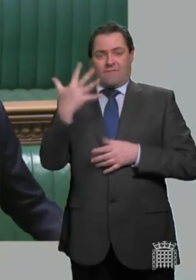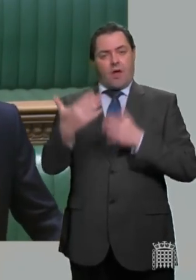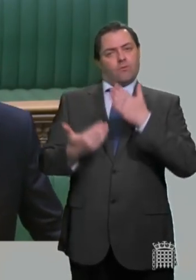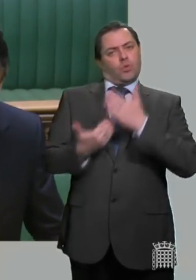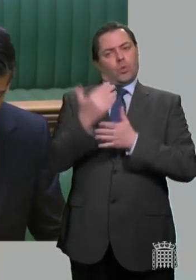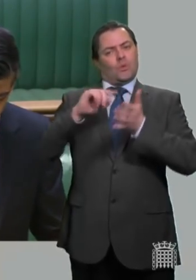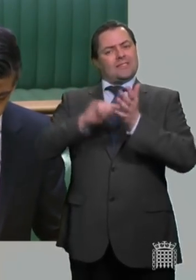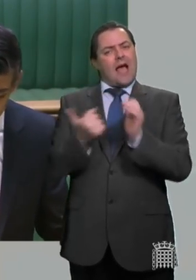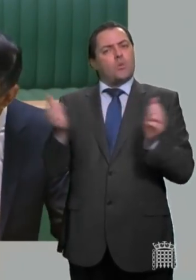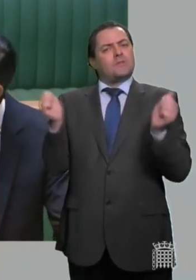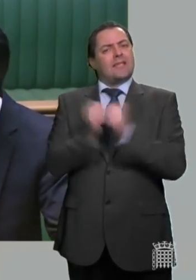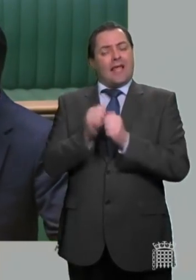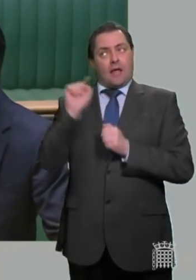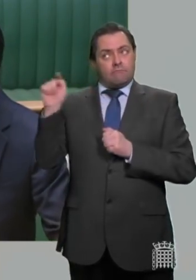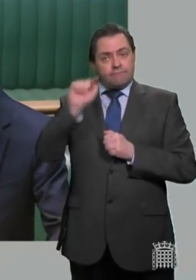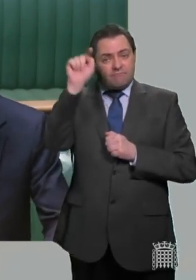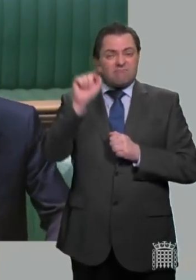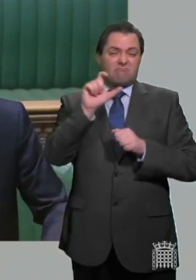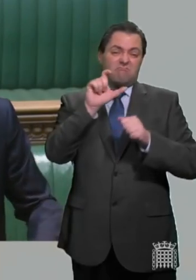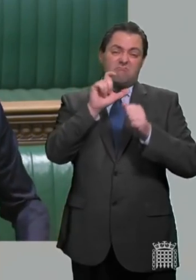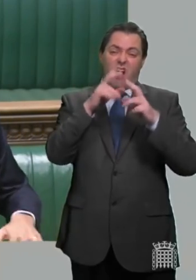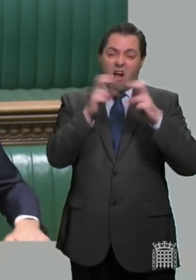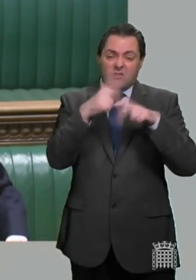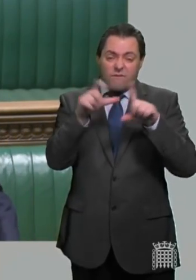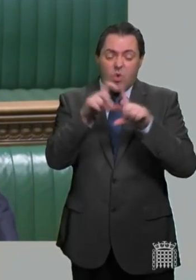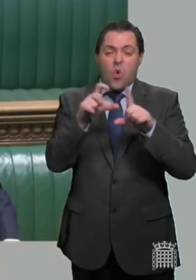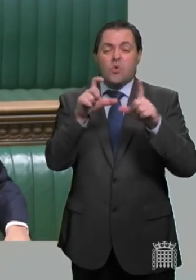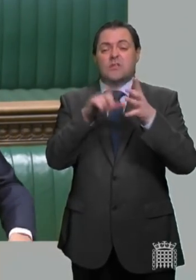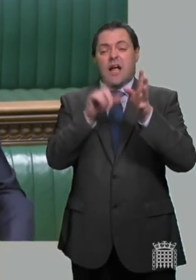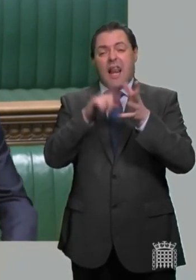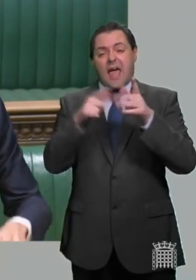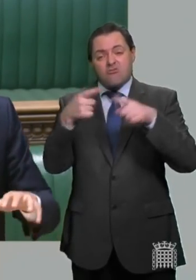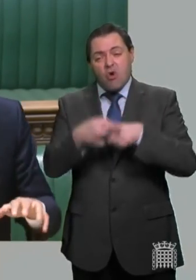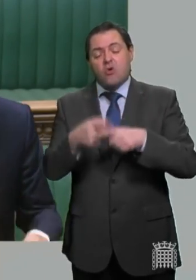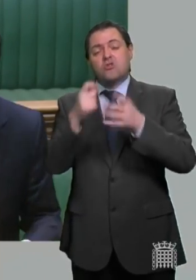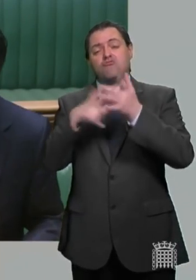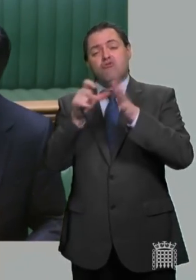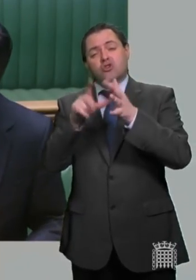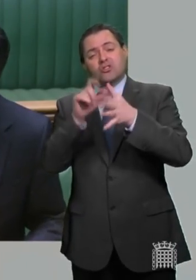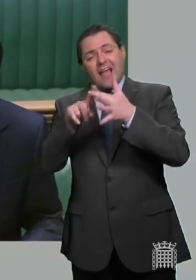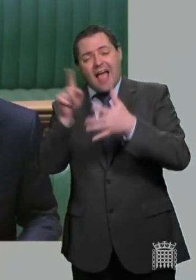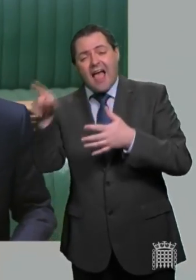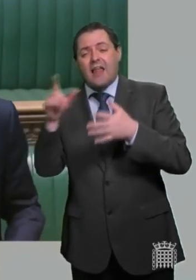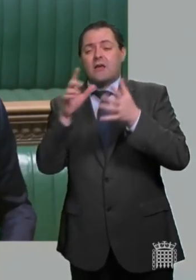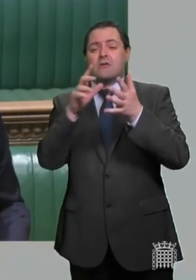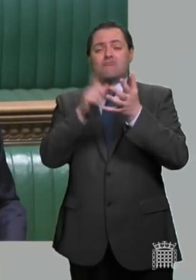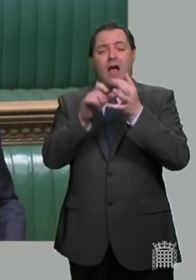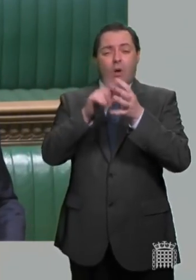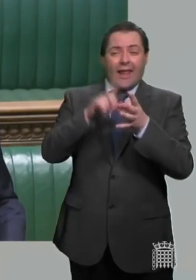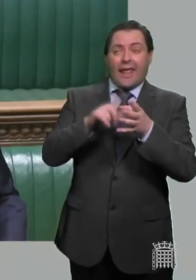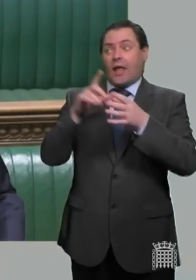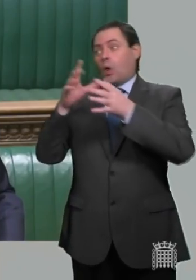deals, from Castleford to Clay Cross, Rochdale to Rowley Regis, and Whitby to Wolverhampton. I pay